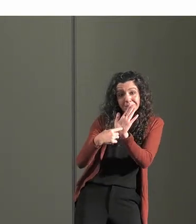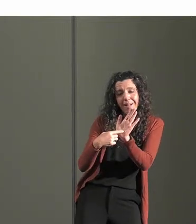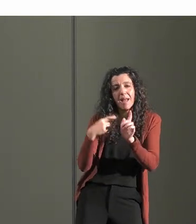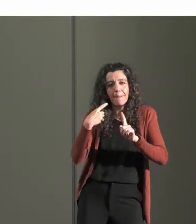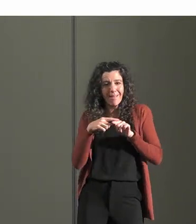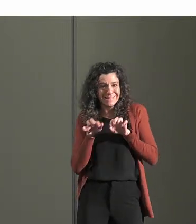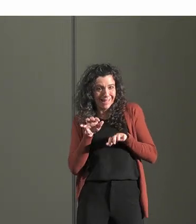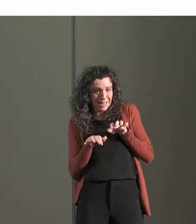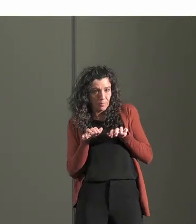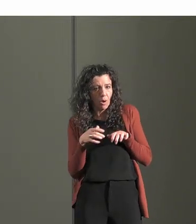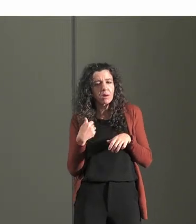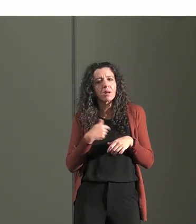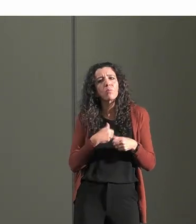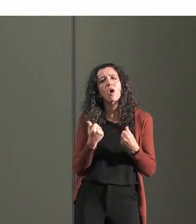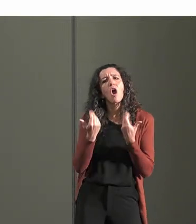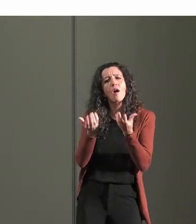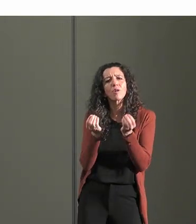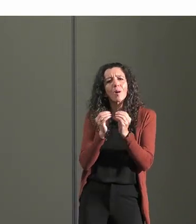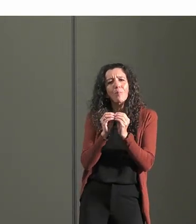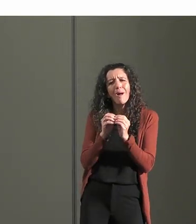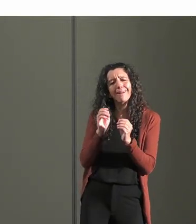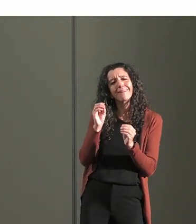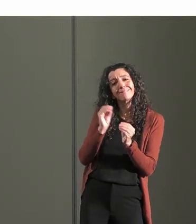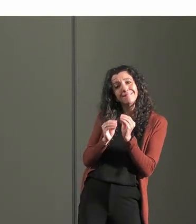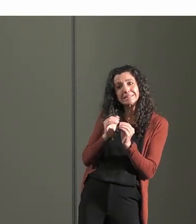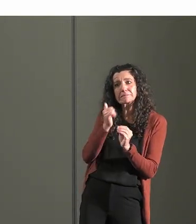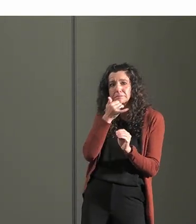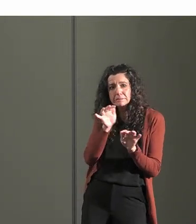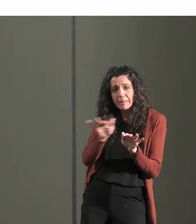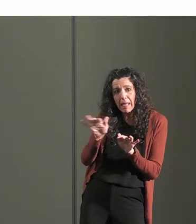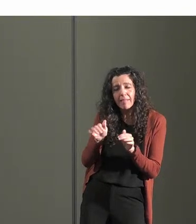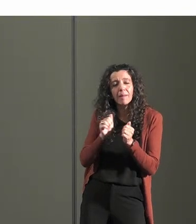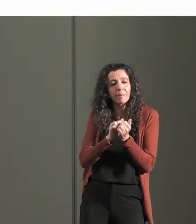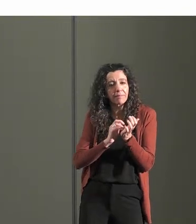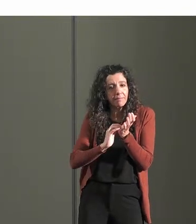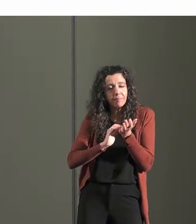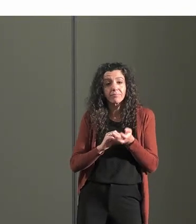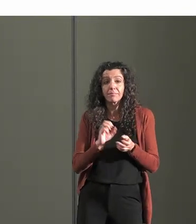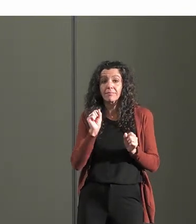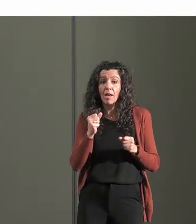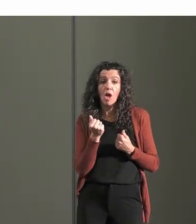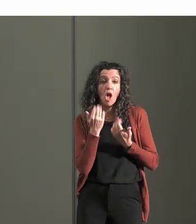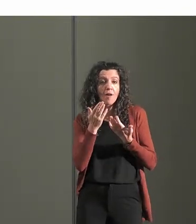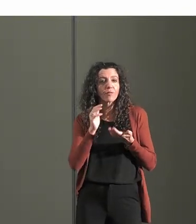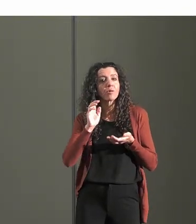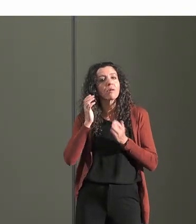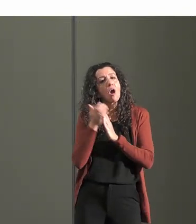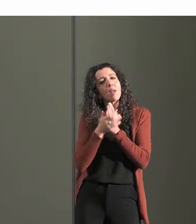There is a lot of improvements coming to Braille displays and keyboards we are offering easier typo correction with